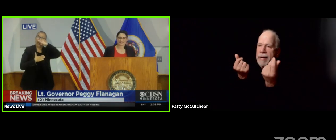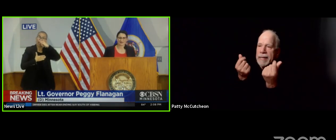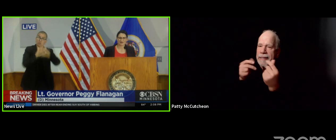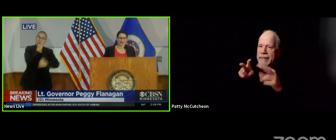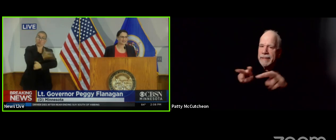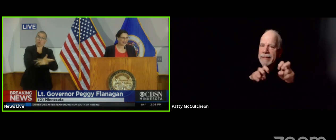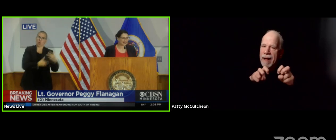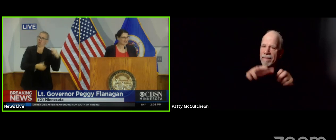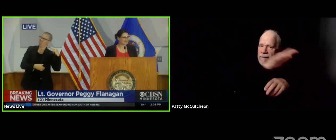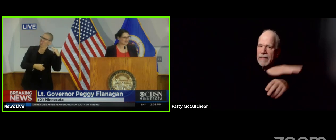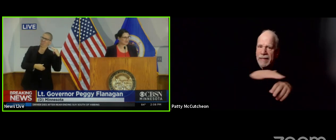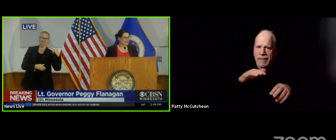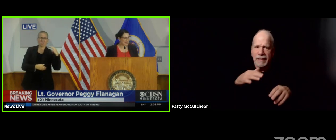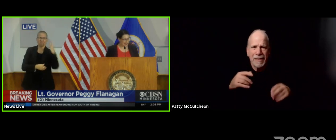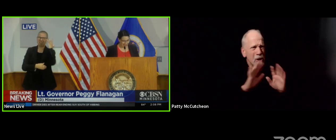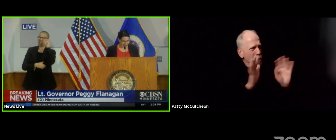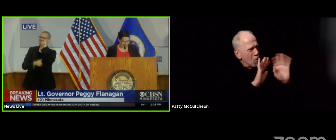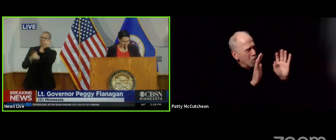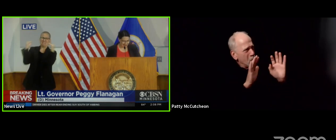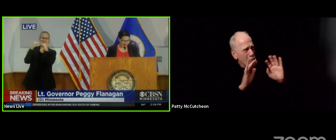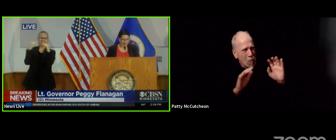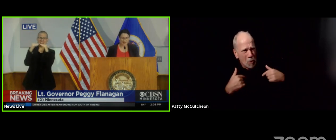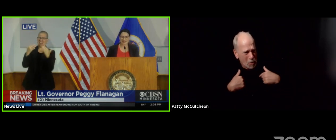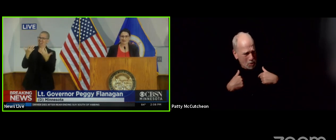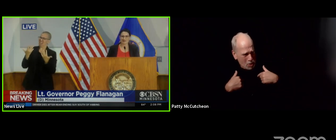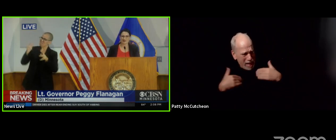THEY SHOULD GET IT. AND I THINK IF A 7-YEAR-OLD